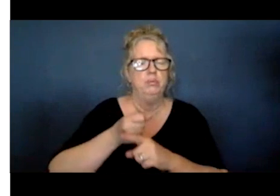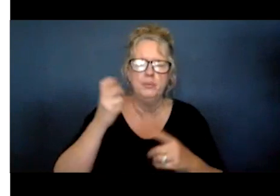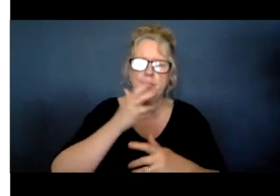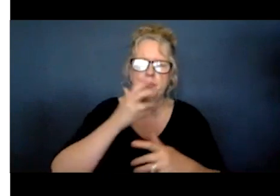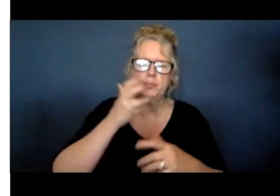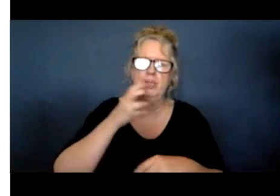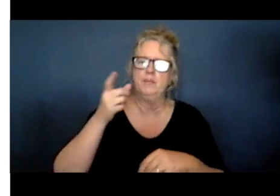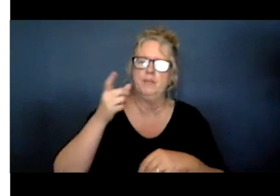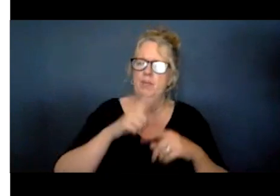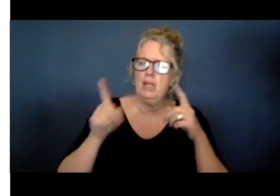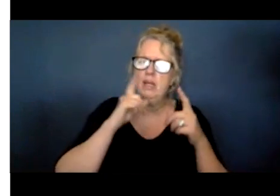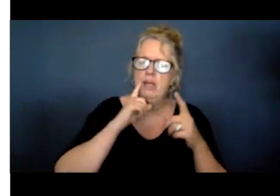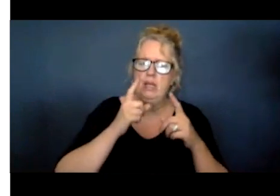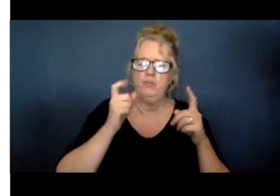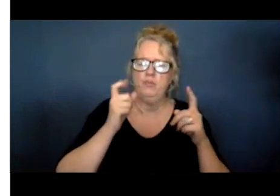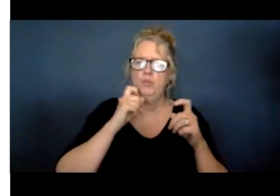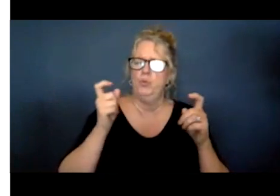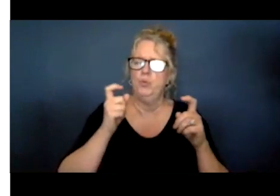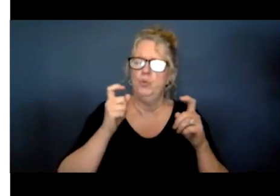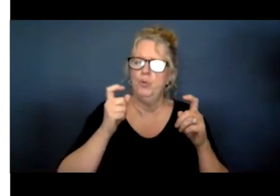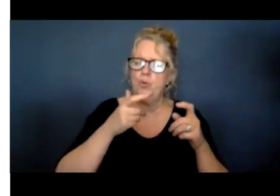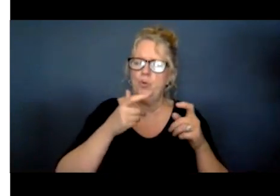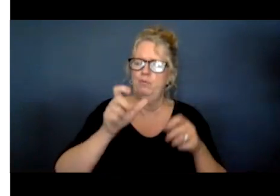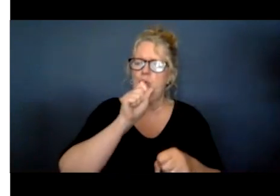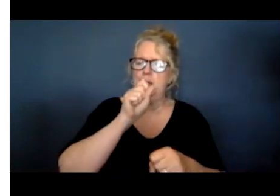close the employment gap for professionals with disabilities.